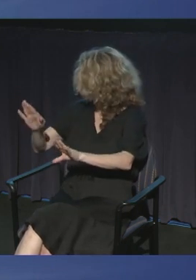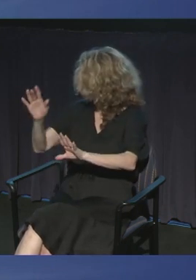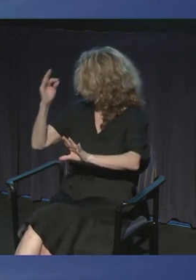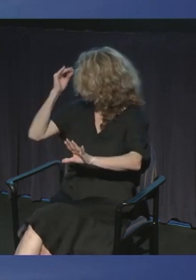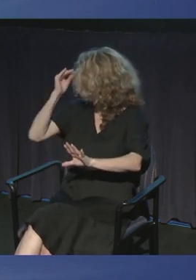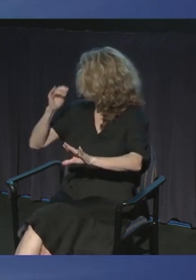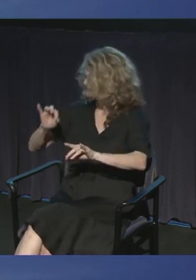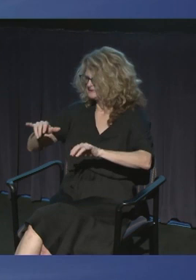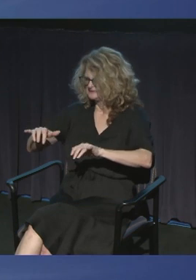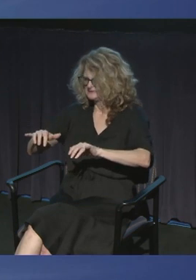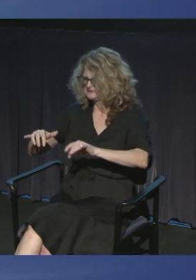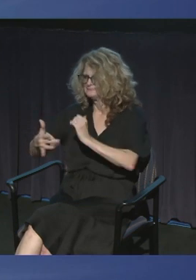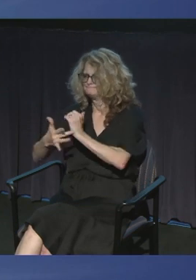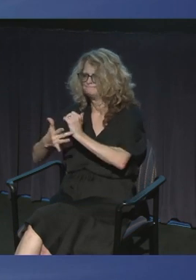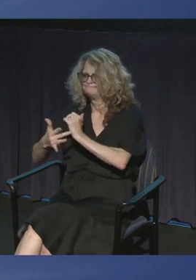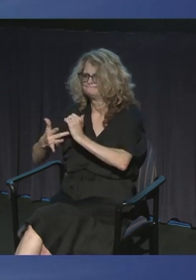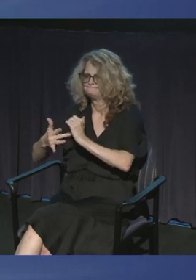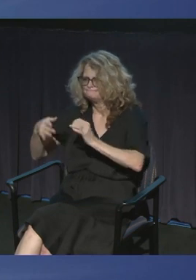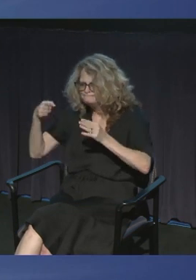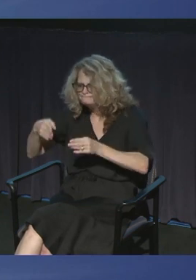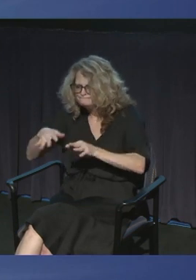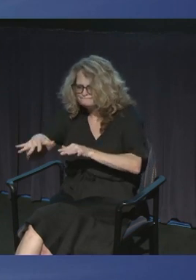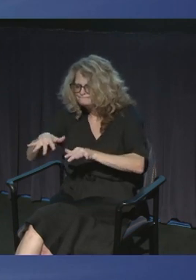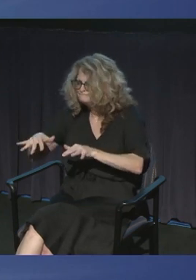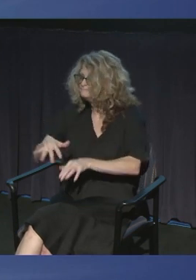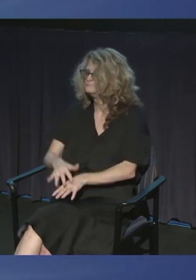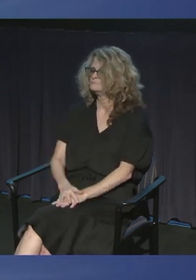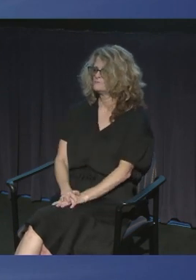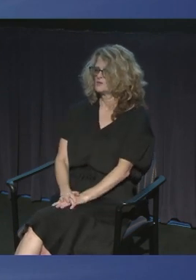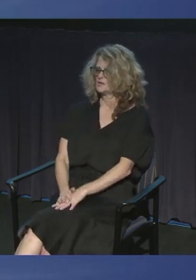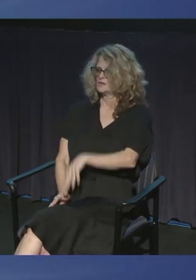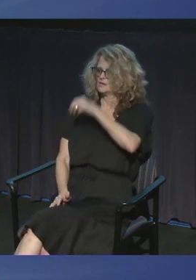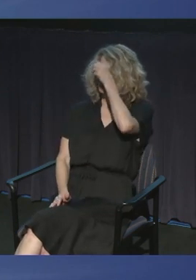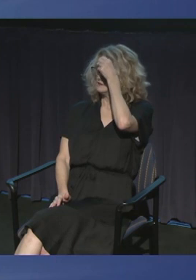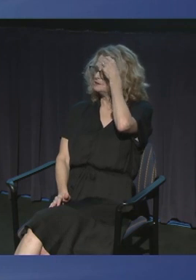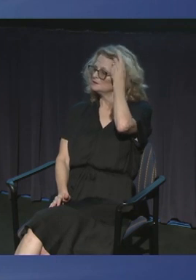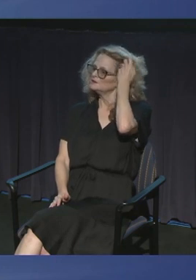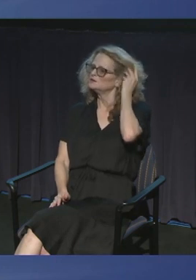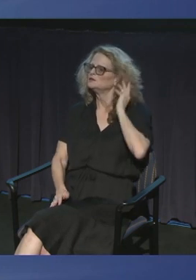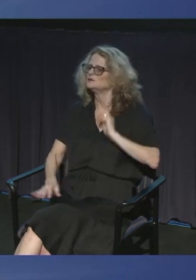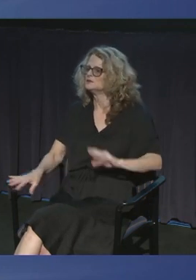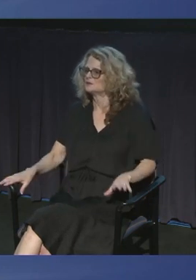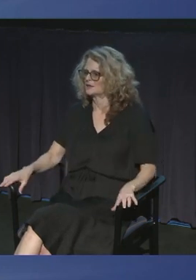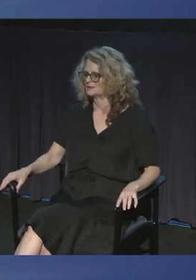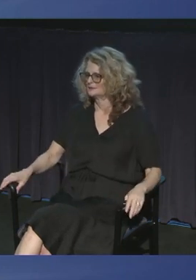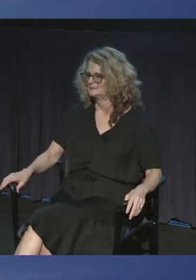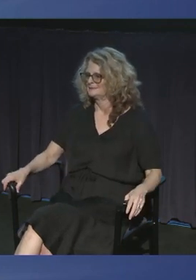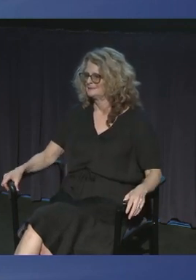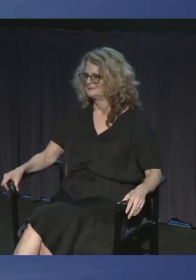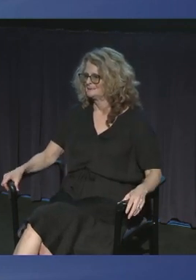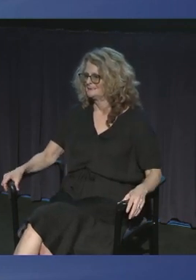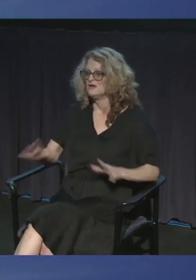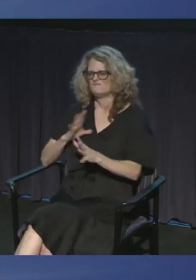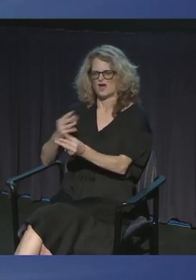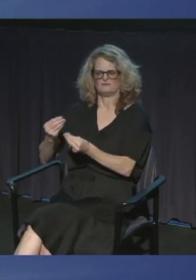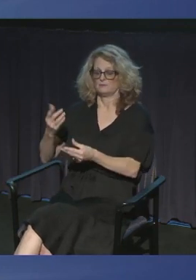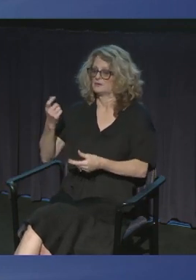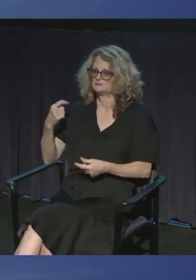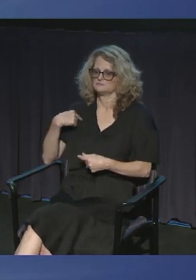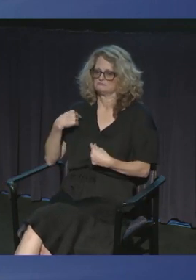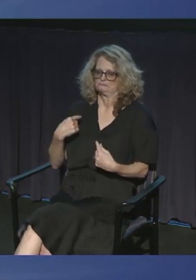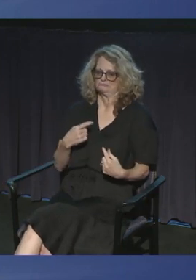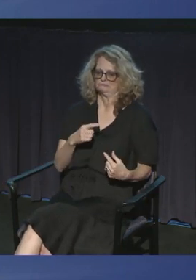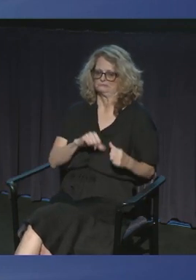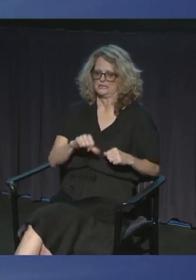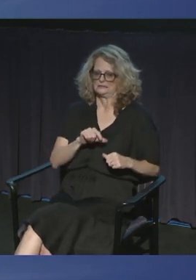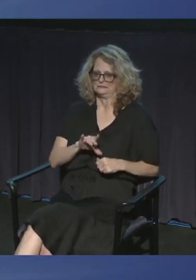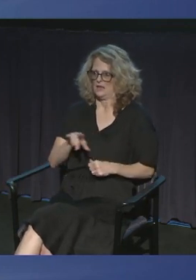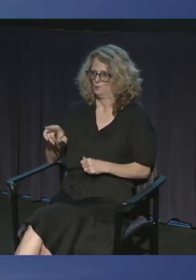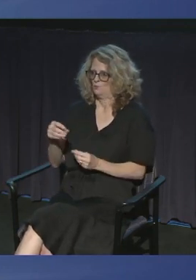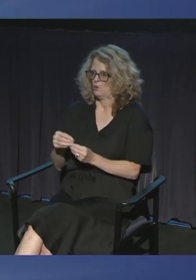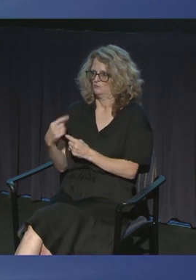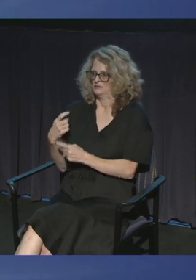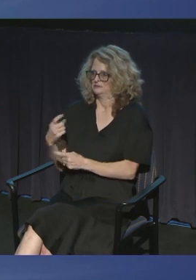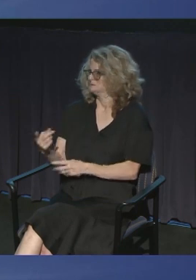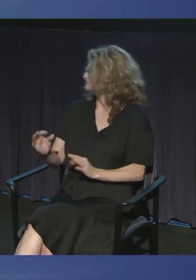HAPPENS?